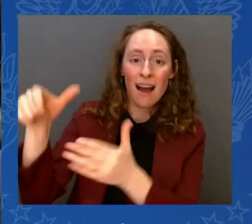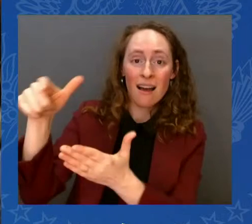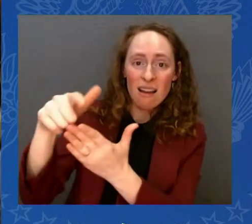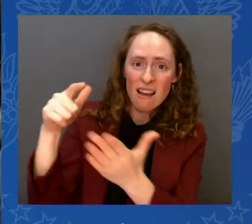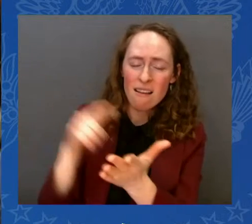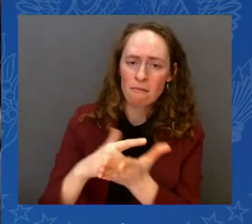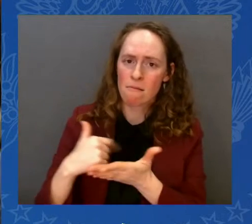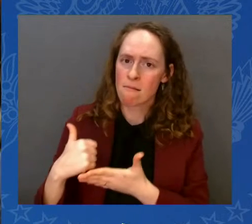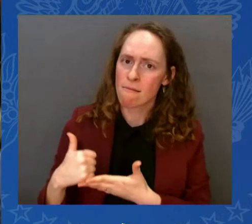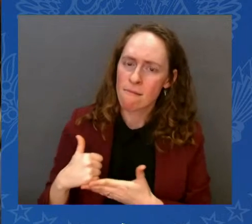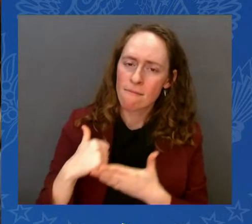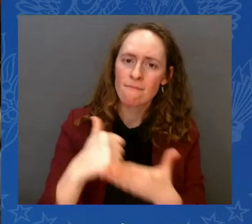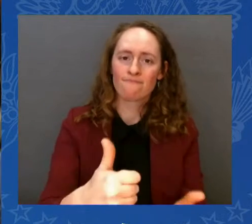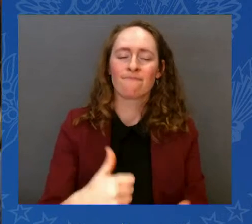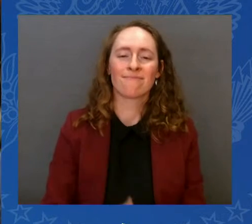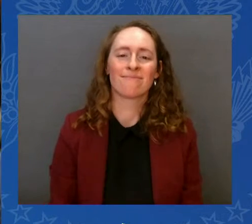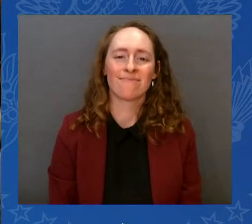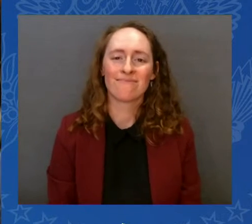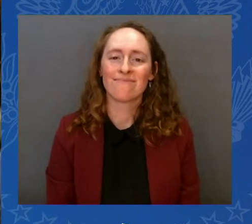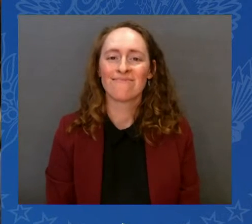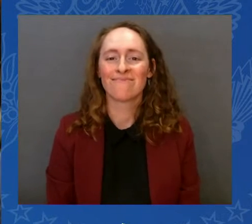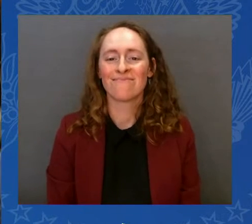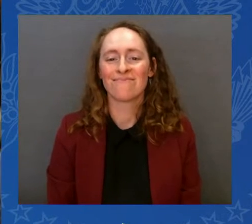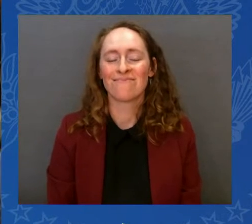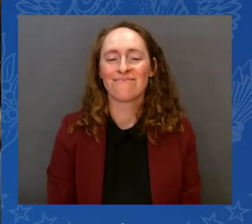full-throatedly bipartisan support.